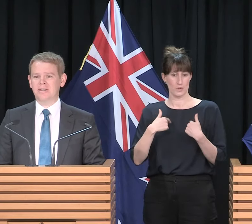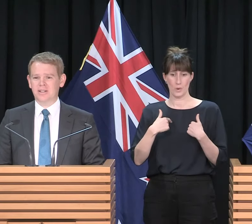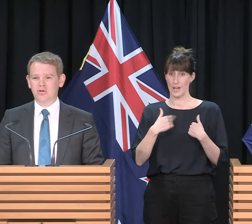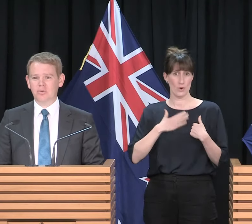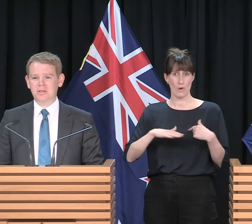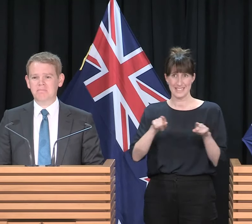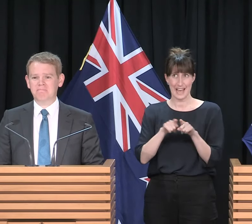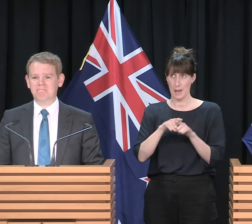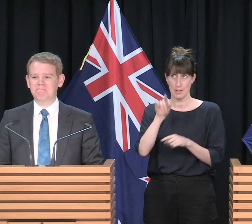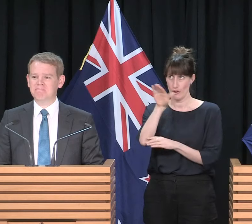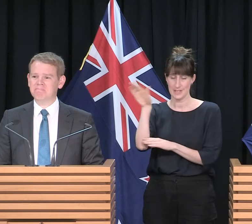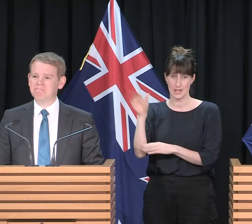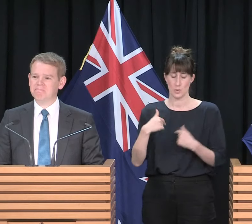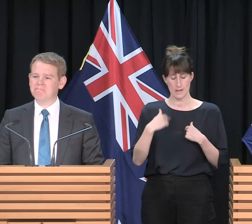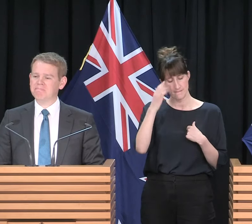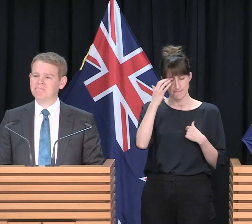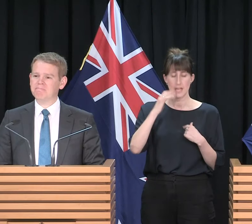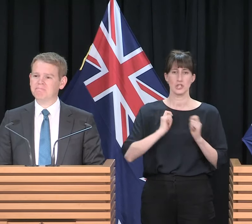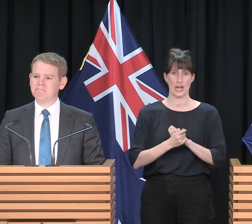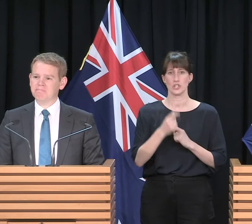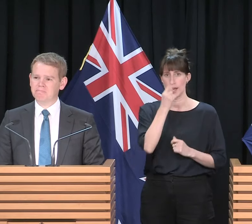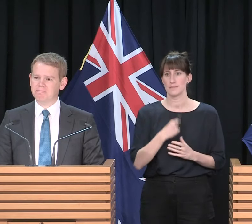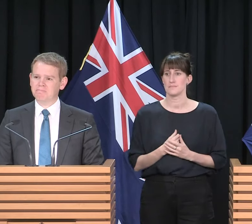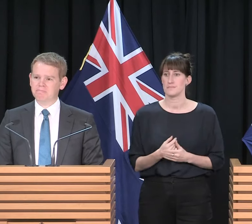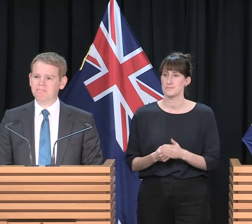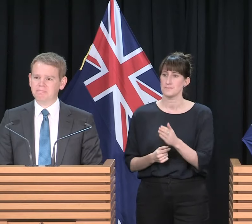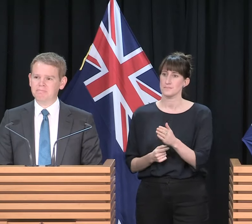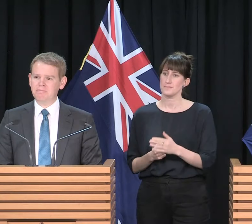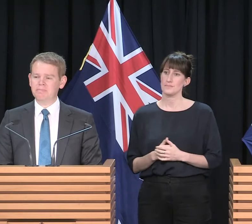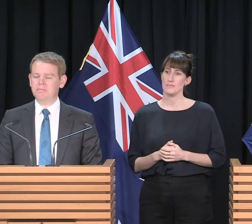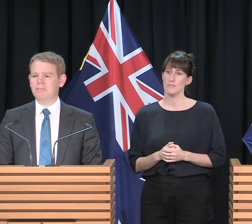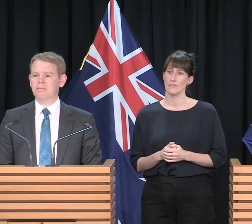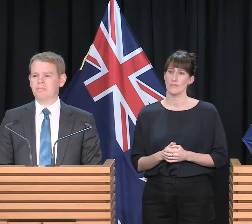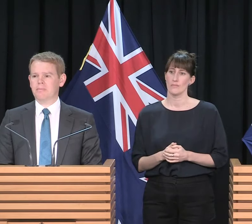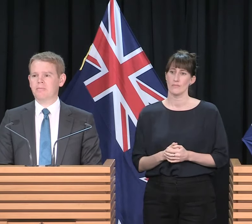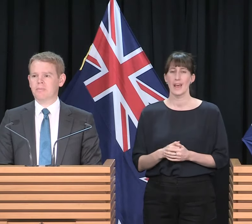enjoy freedoms that so many others don't. But it isn't scaremongering to say that